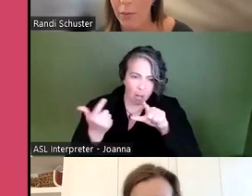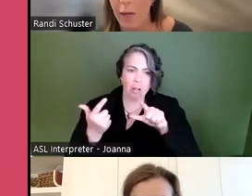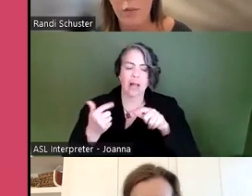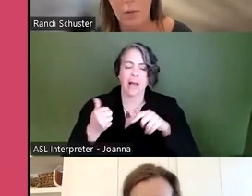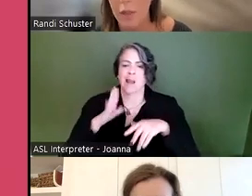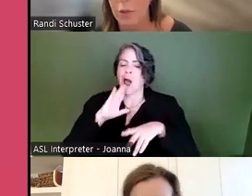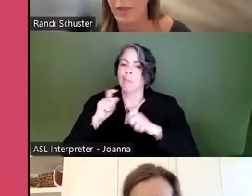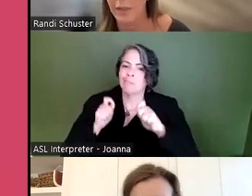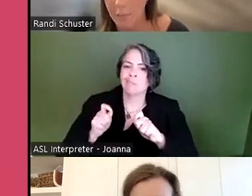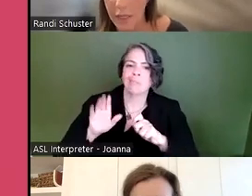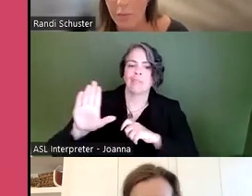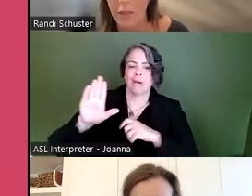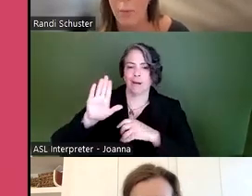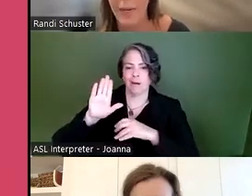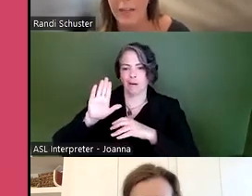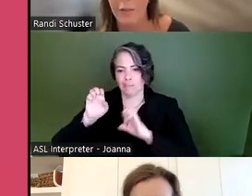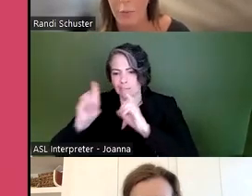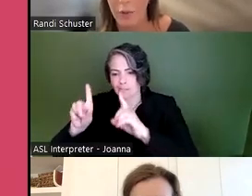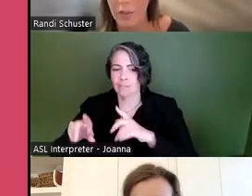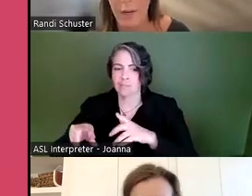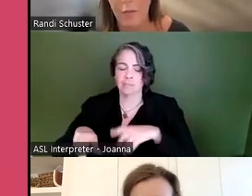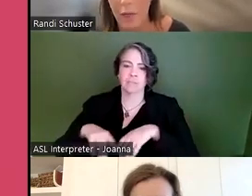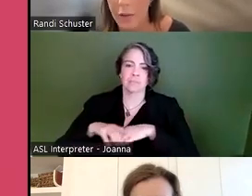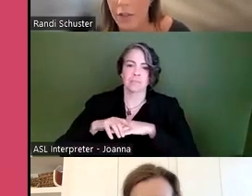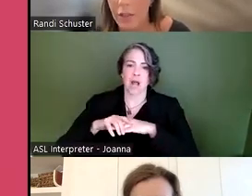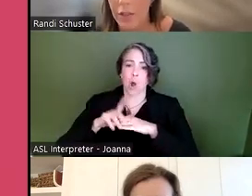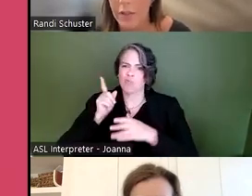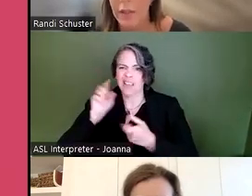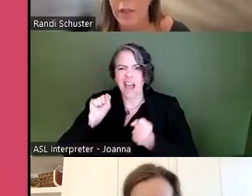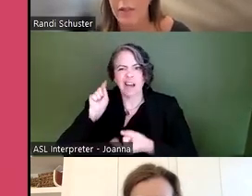rely solely on crisis management or reactive approaches to behavioral health challenges,